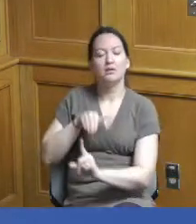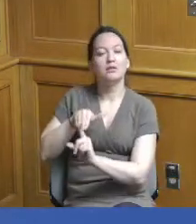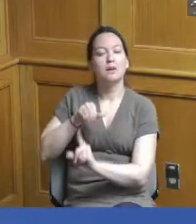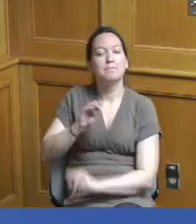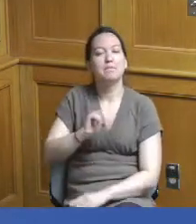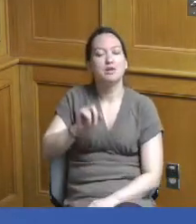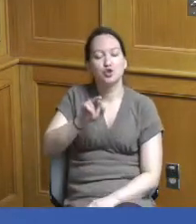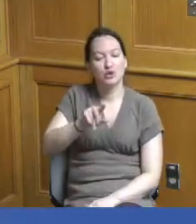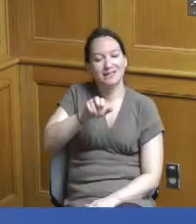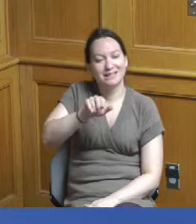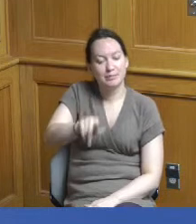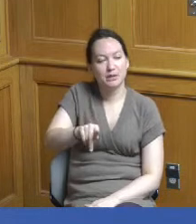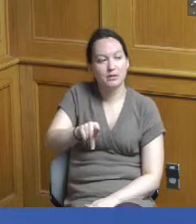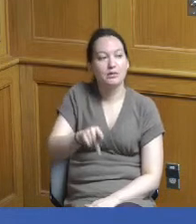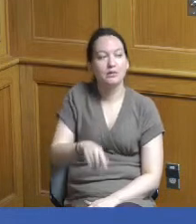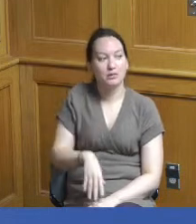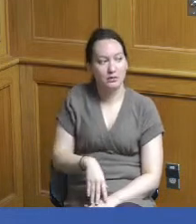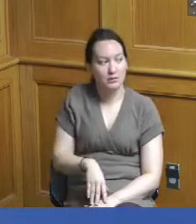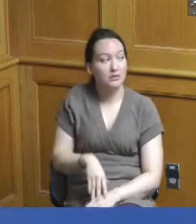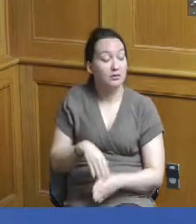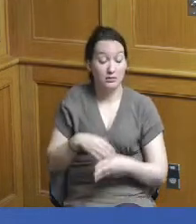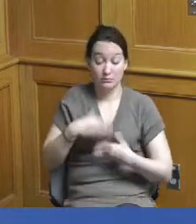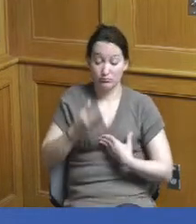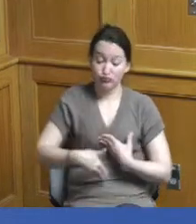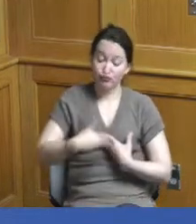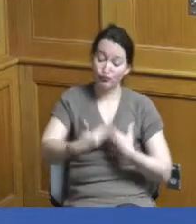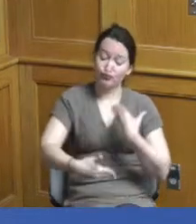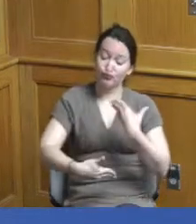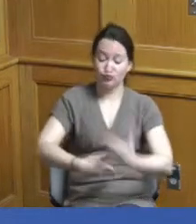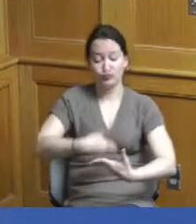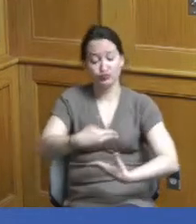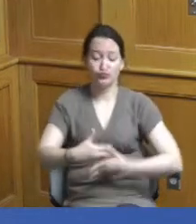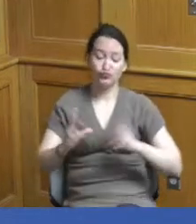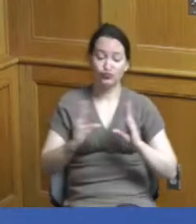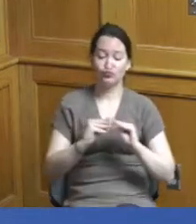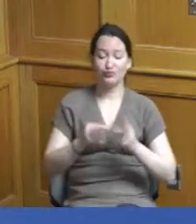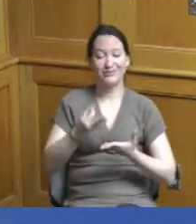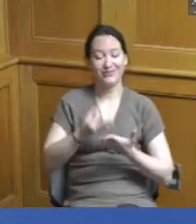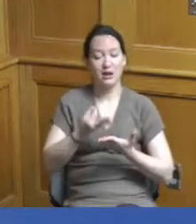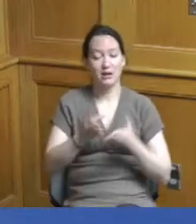this to ensure that as we meet to discuss the financing plan that that discussion can also